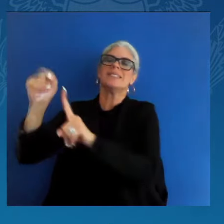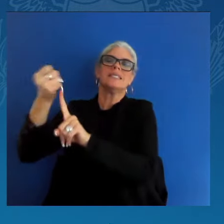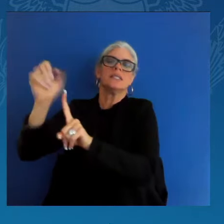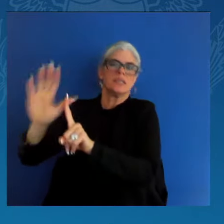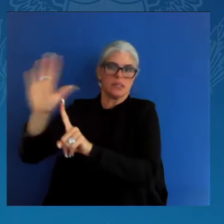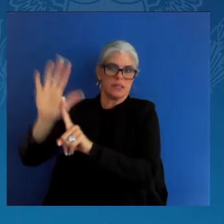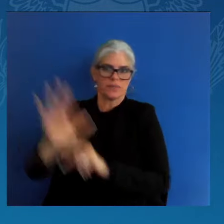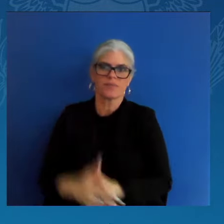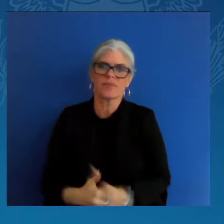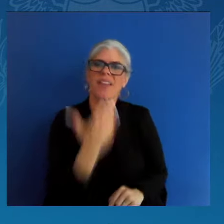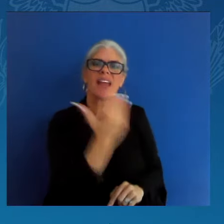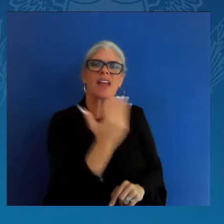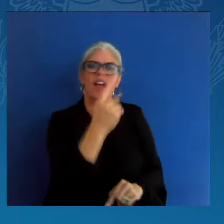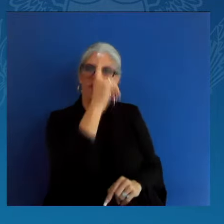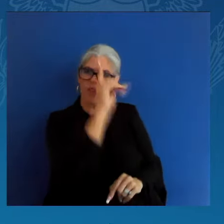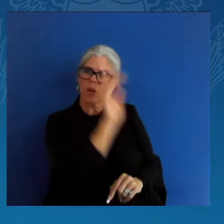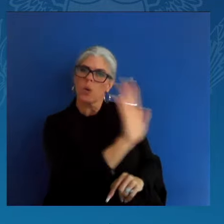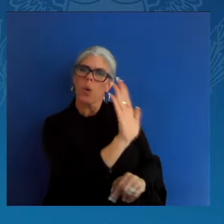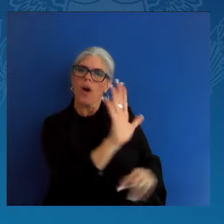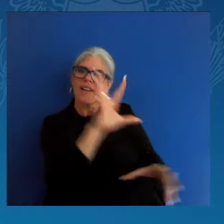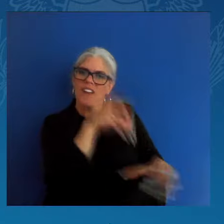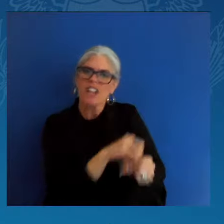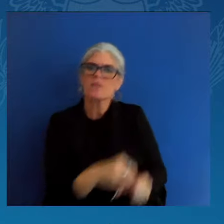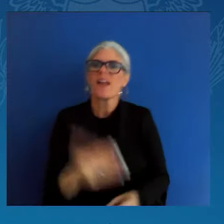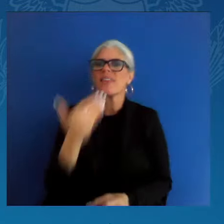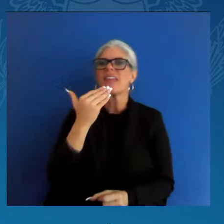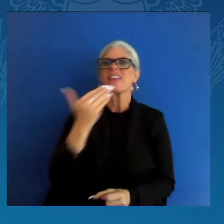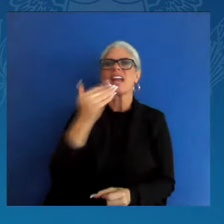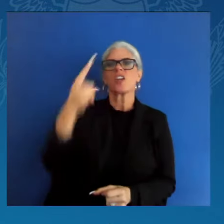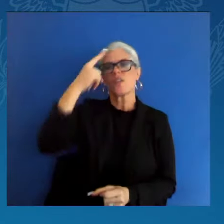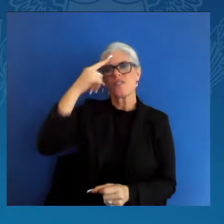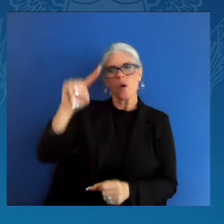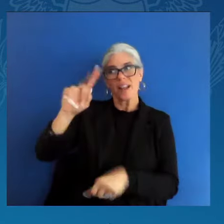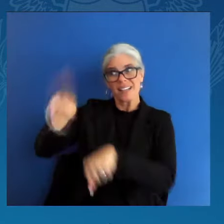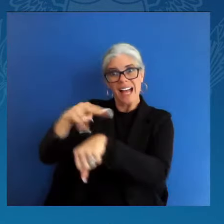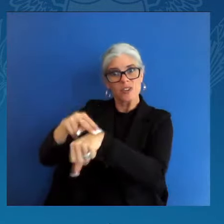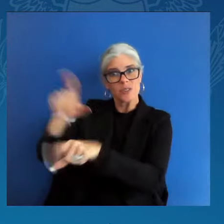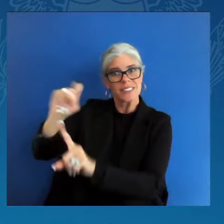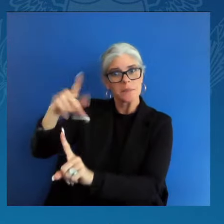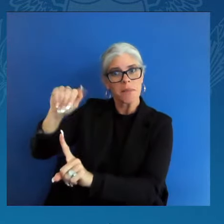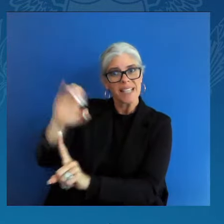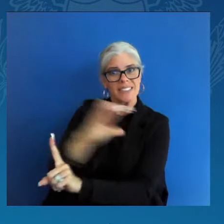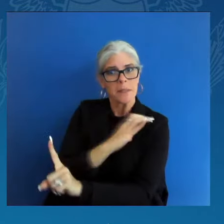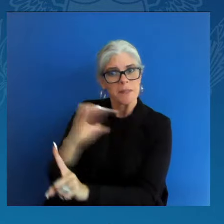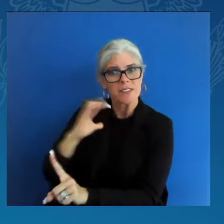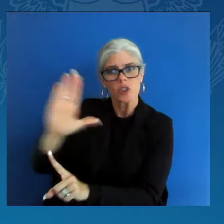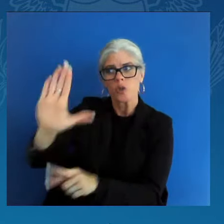and his extraordinary team, who did so much of the work in pulling this meeting together and will be doing so much of the follow up --